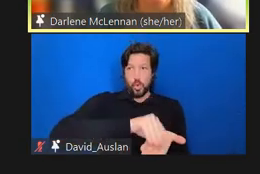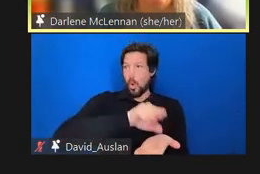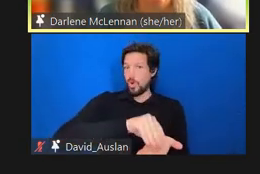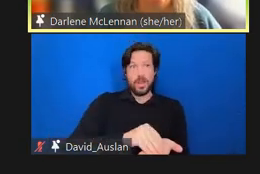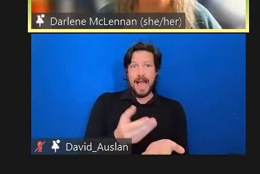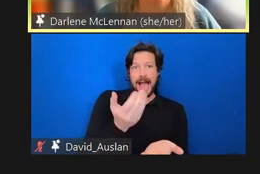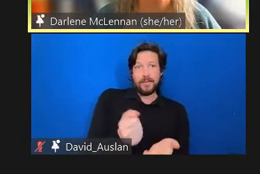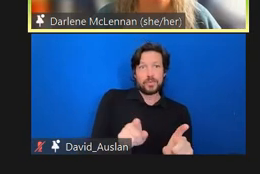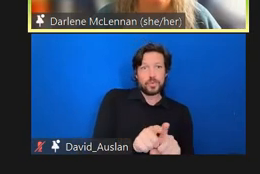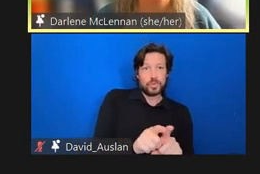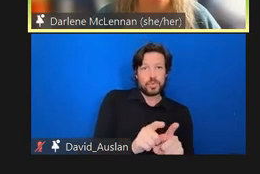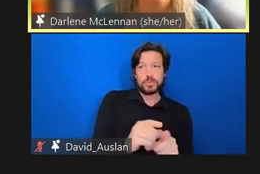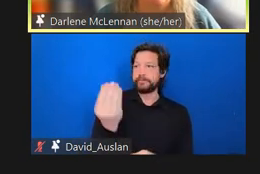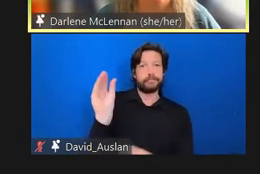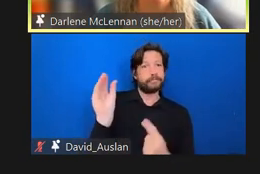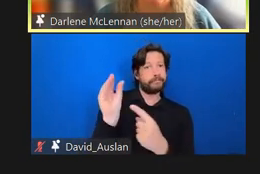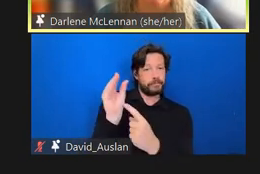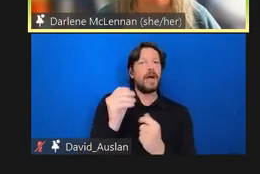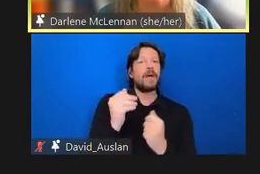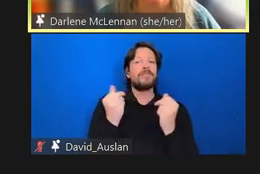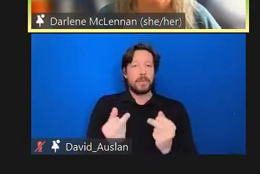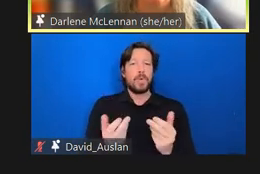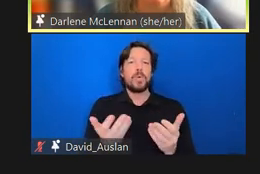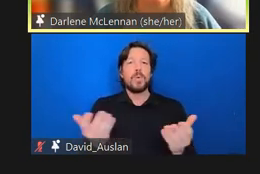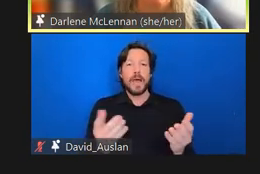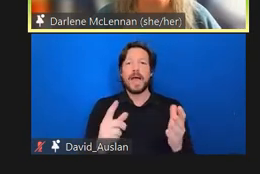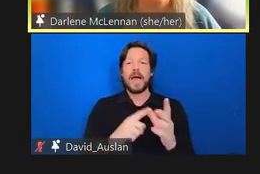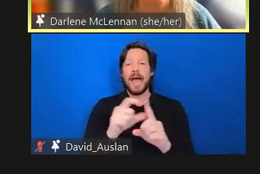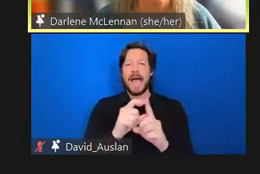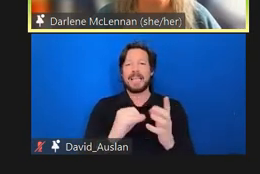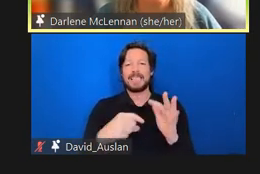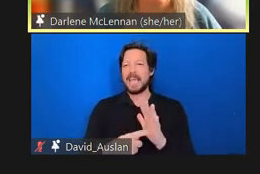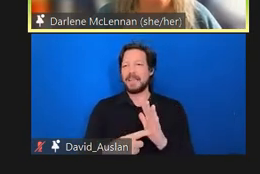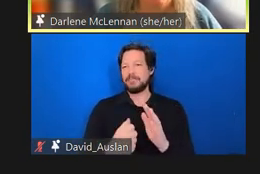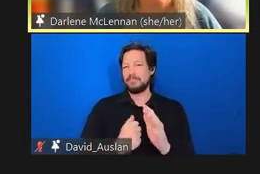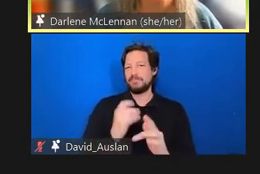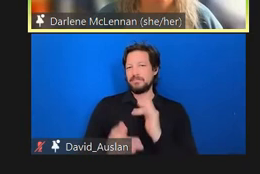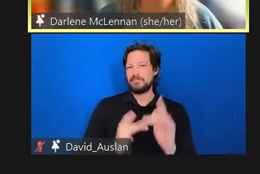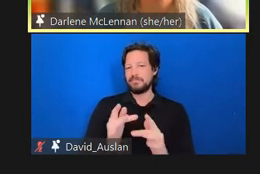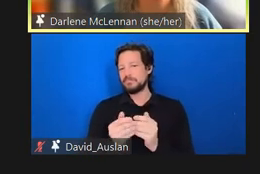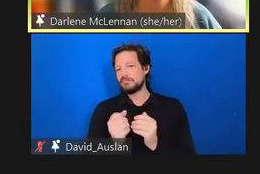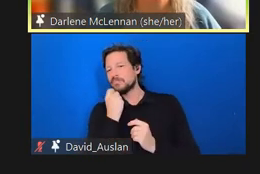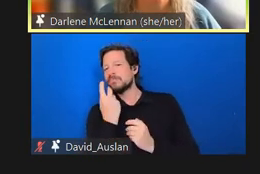and the recording will be available on ADCET in the coming days. If you are having any problems